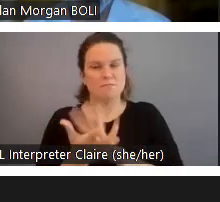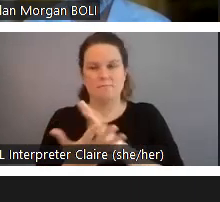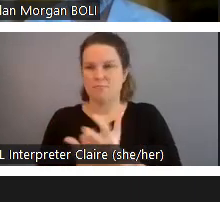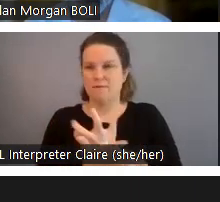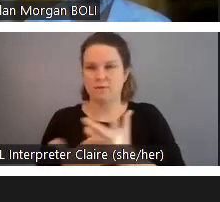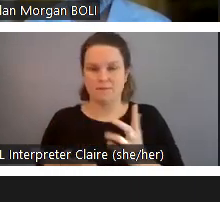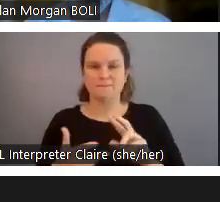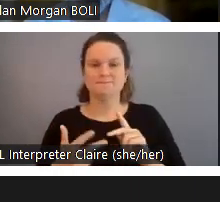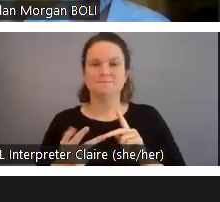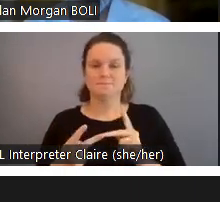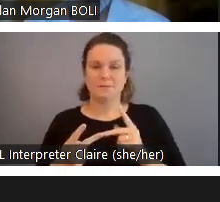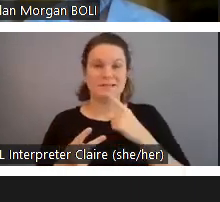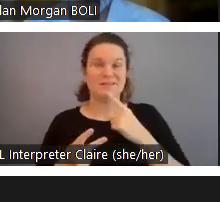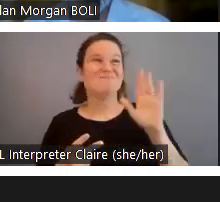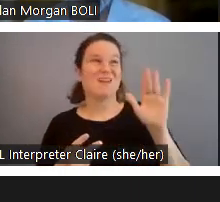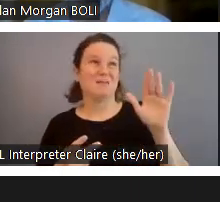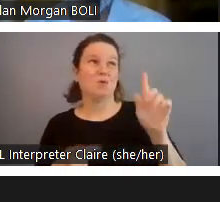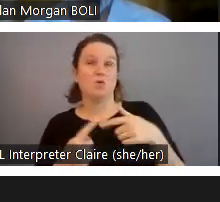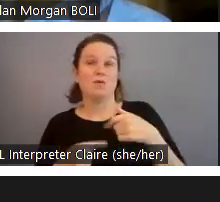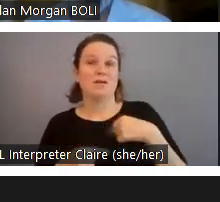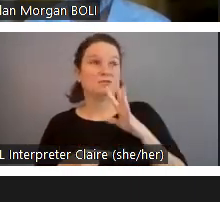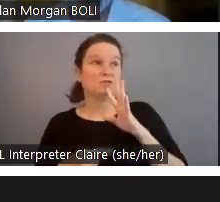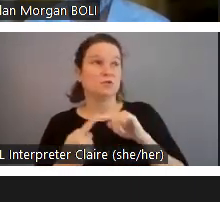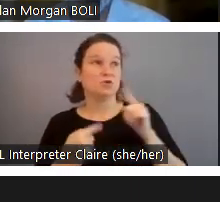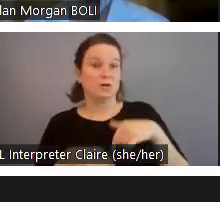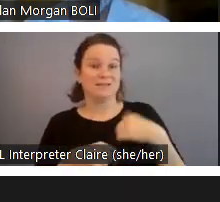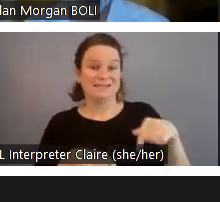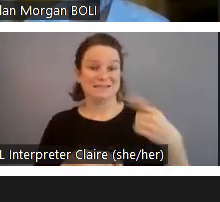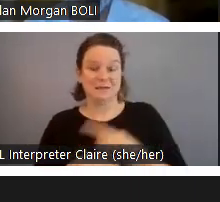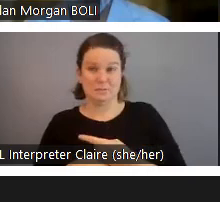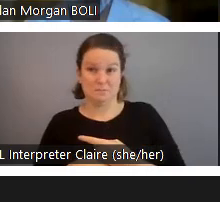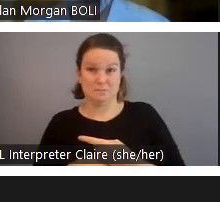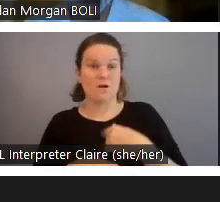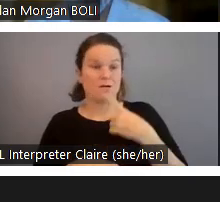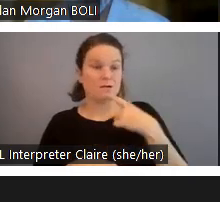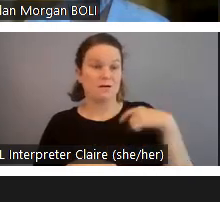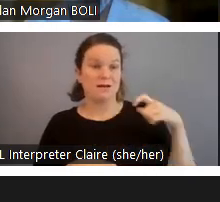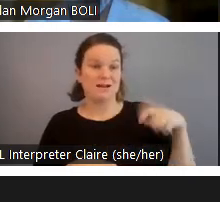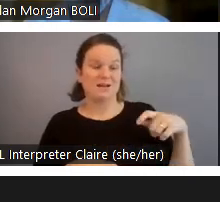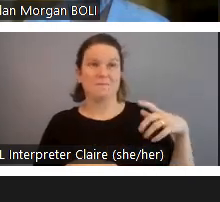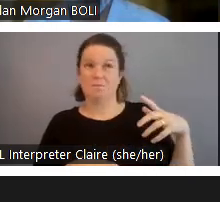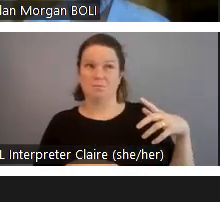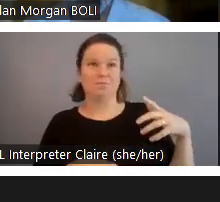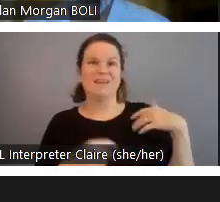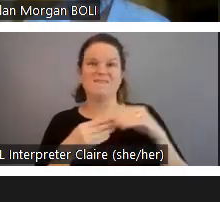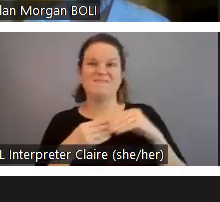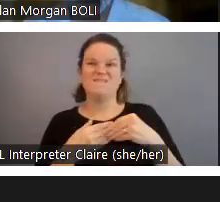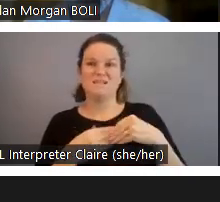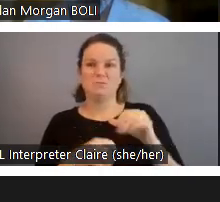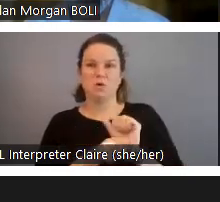and B. saying, "Hey," you know, "when I talked to you on this date, I said that I needed